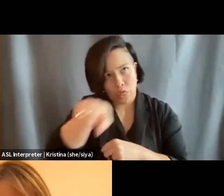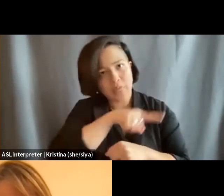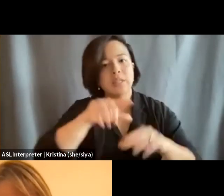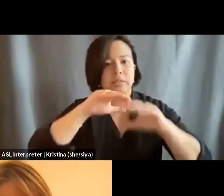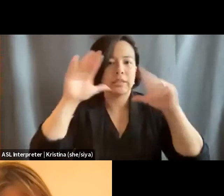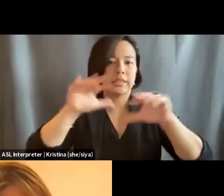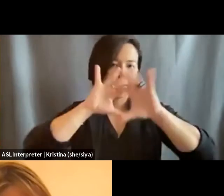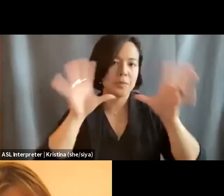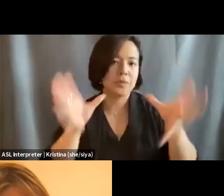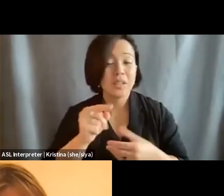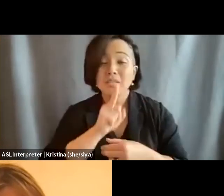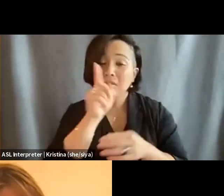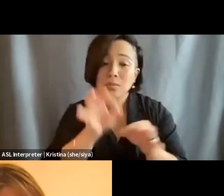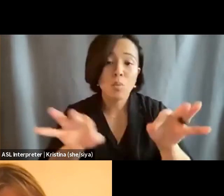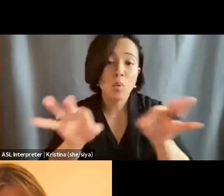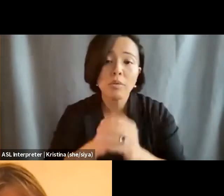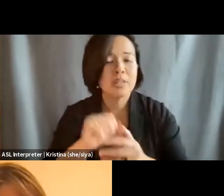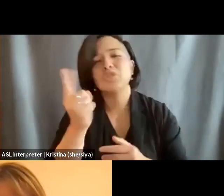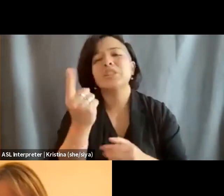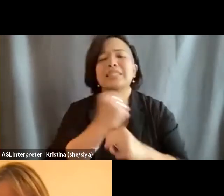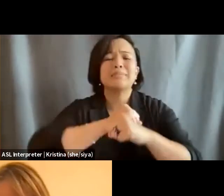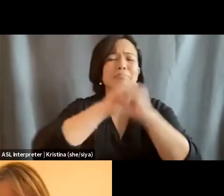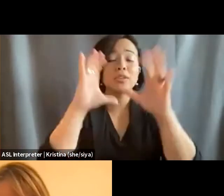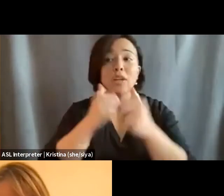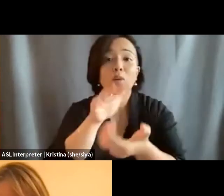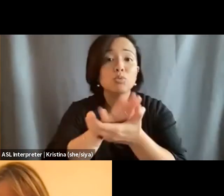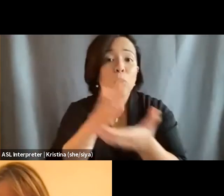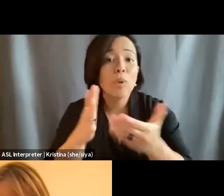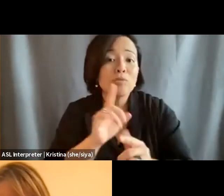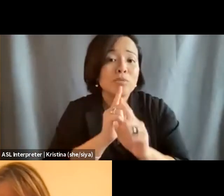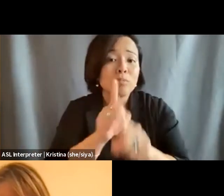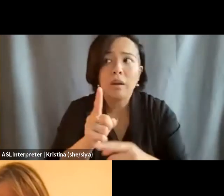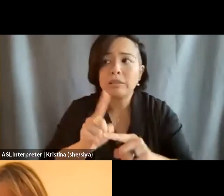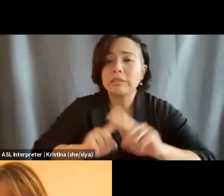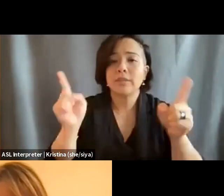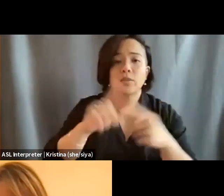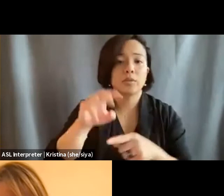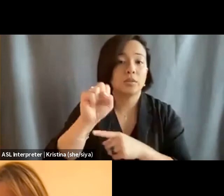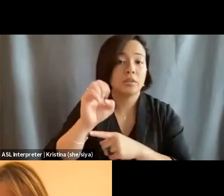It's so important. Just imagine how a school might respond differently to sexual harassment